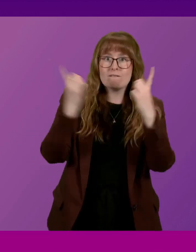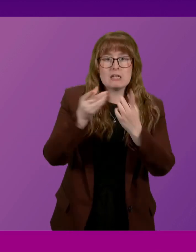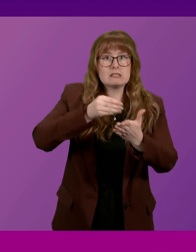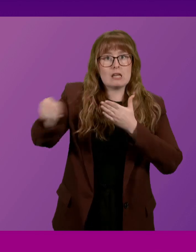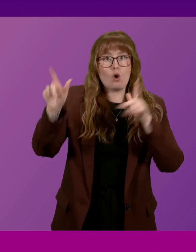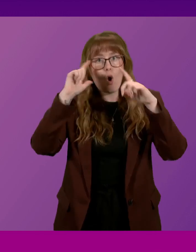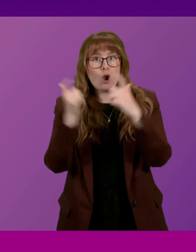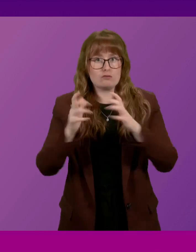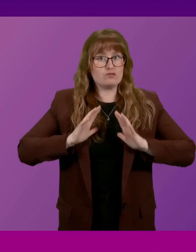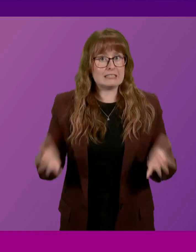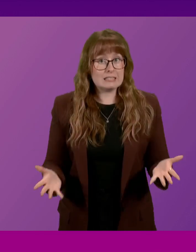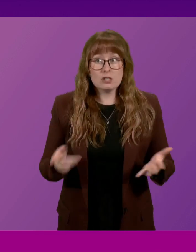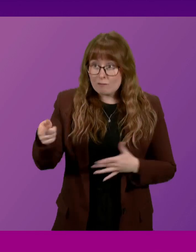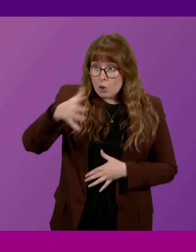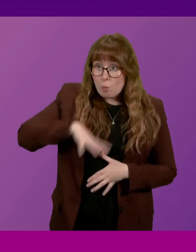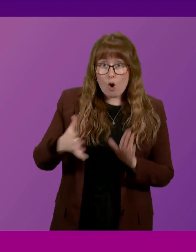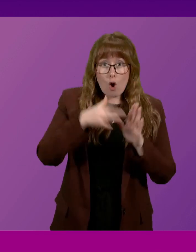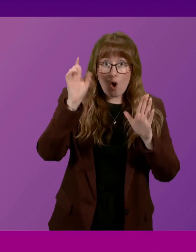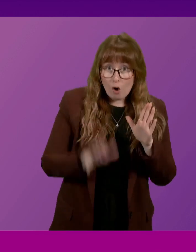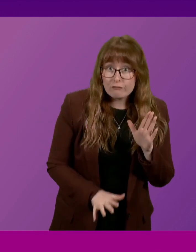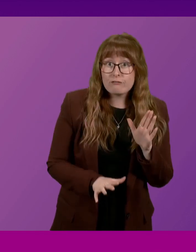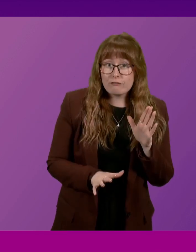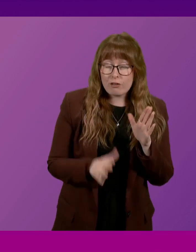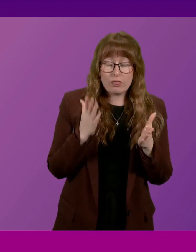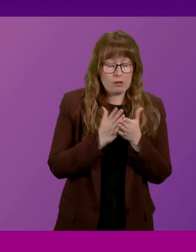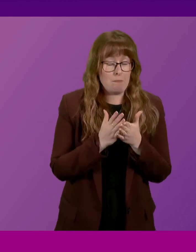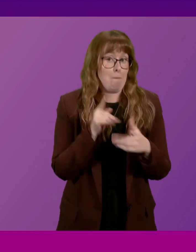If the Conservatives want to get rid of the overwhelming majority of what I have